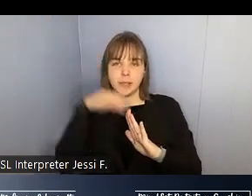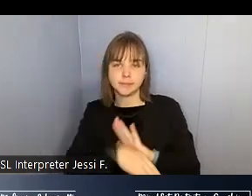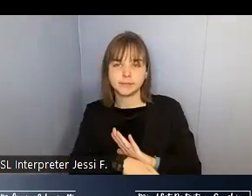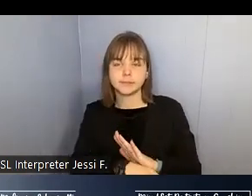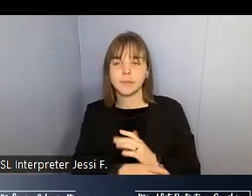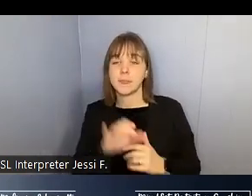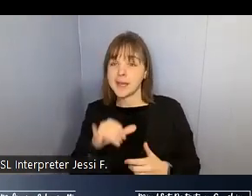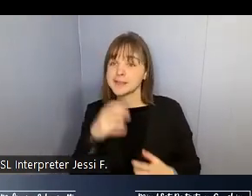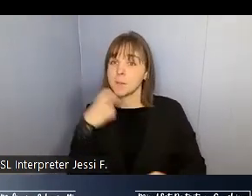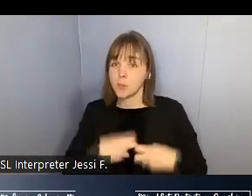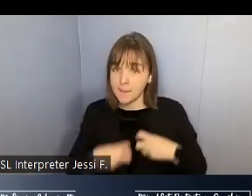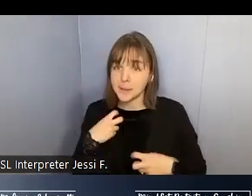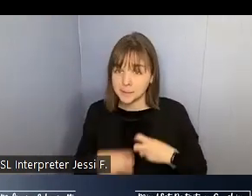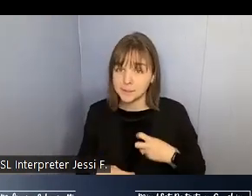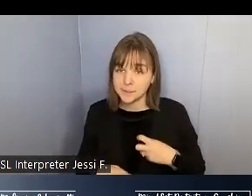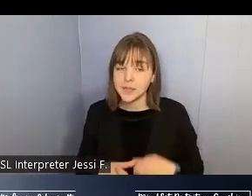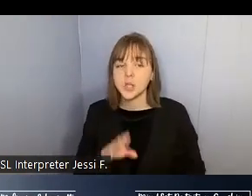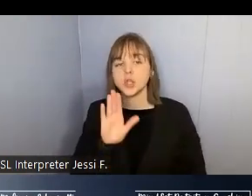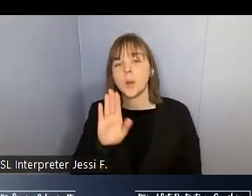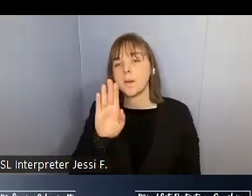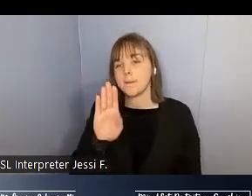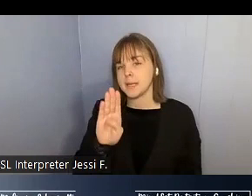Your metabolic rate, your BMR, your Basal Metabolic Rate--